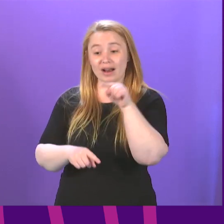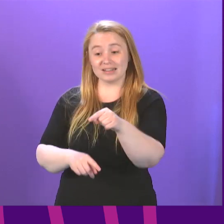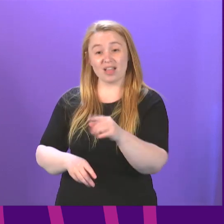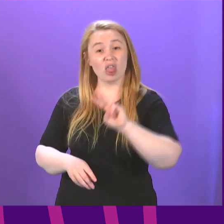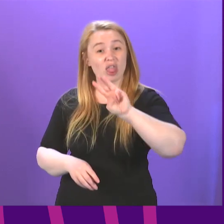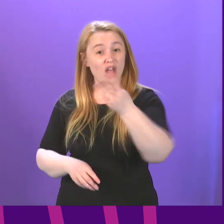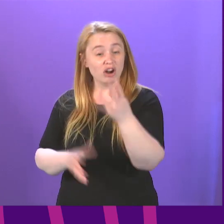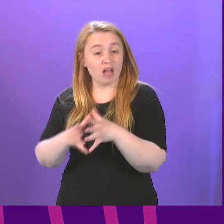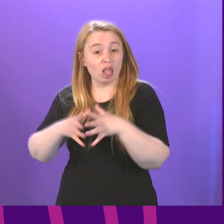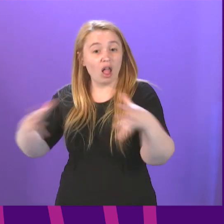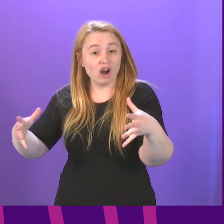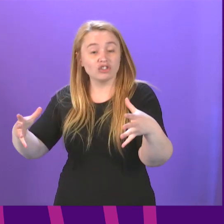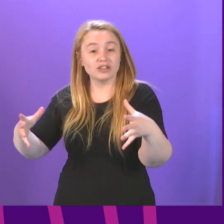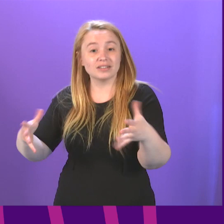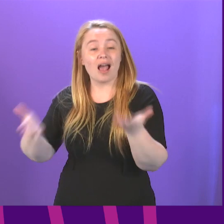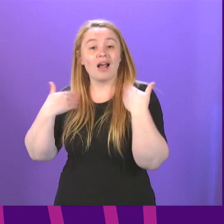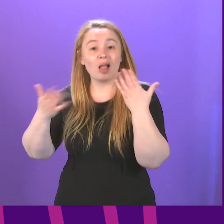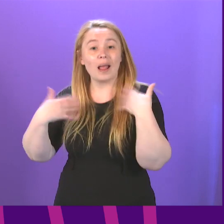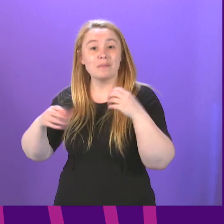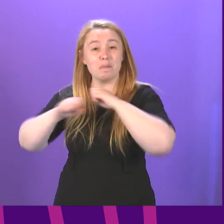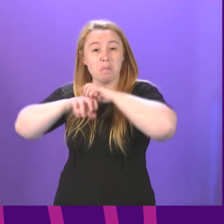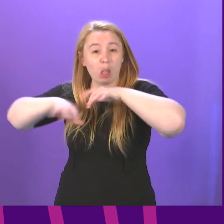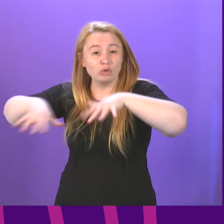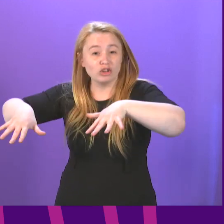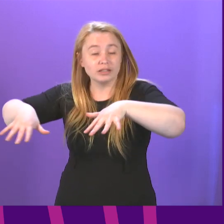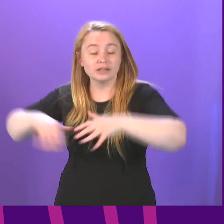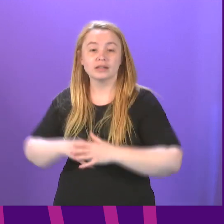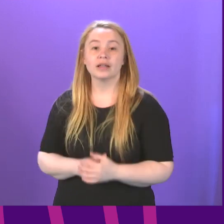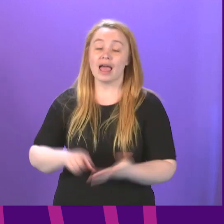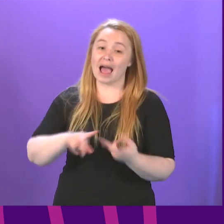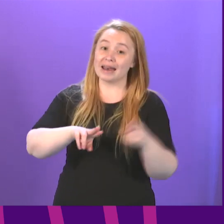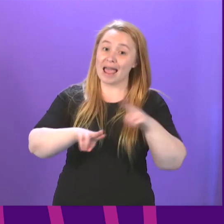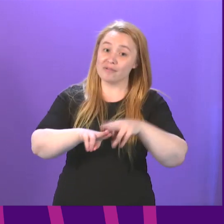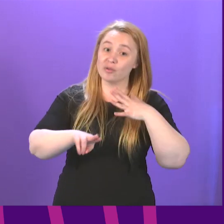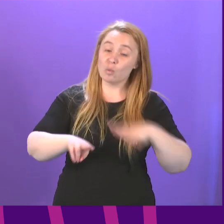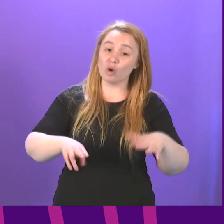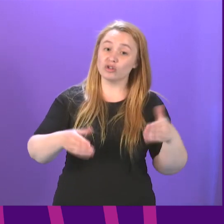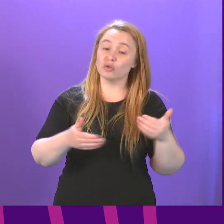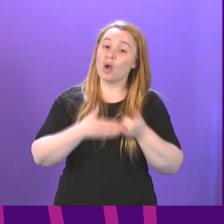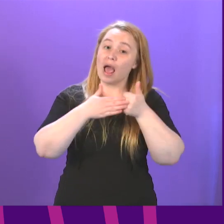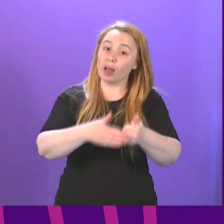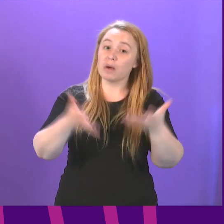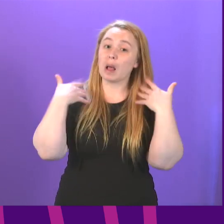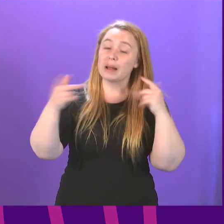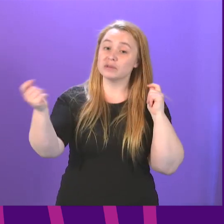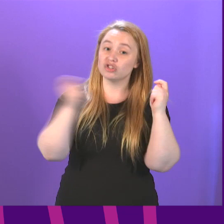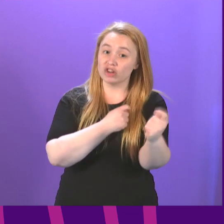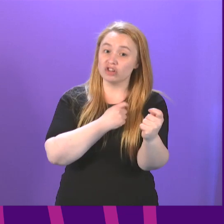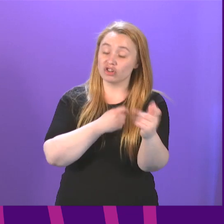and it will be impossible for us to meet climate targets without serious and urgent action being taken at the plant. Will the Scottish Government take the